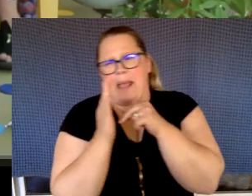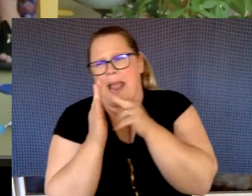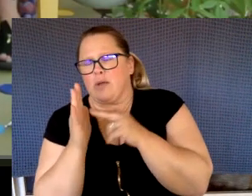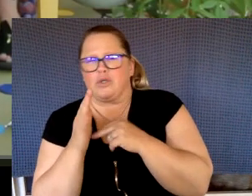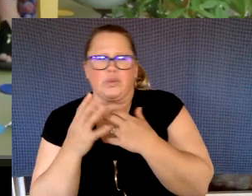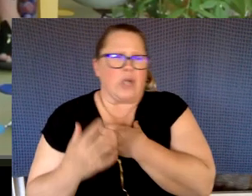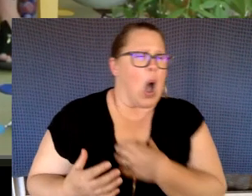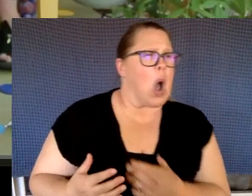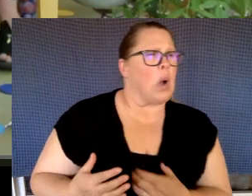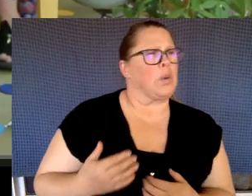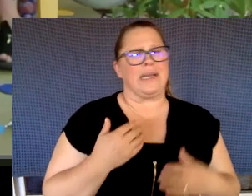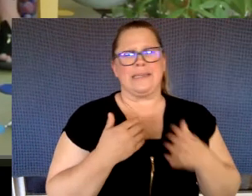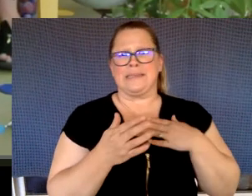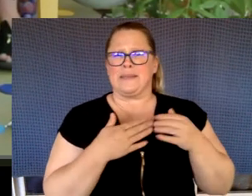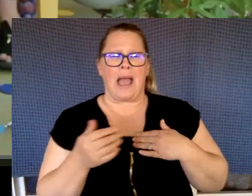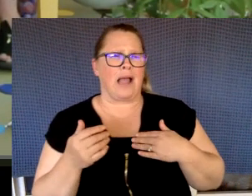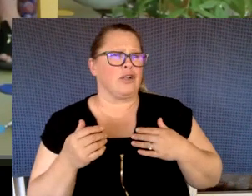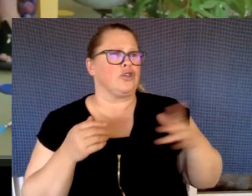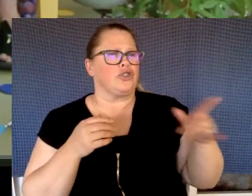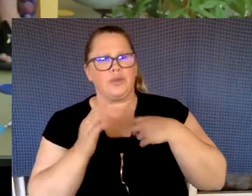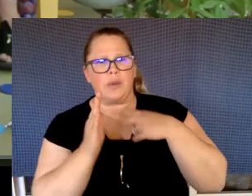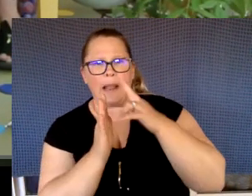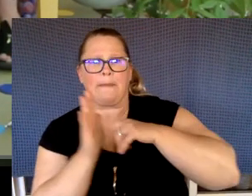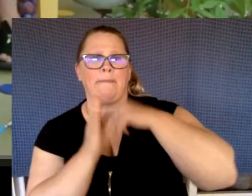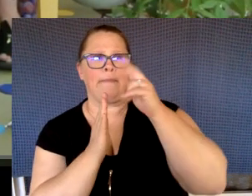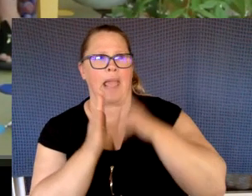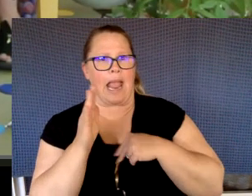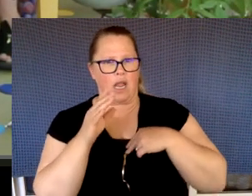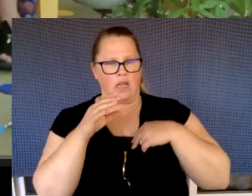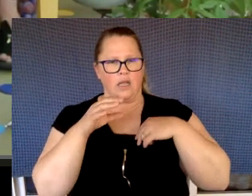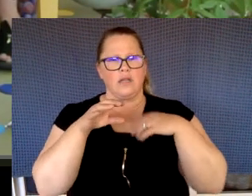too. Into soft stuffed tubes that covered